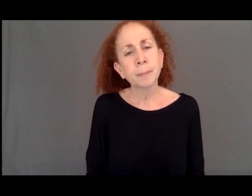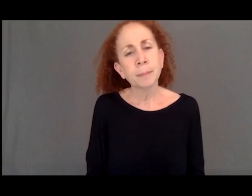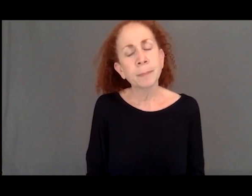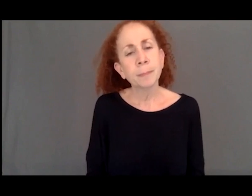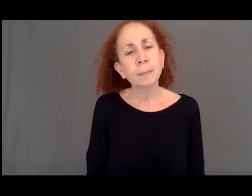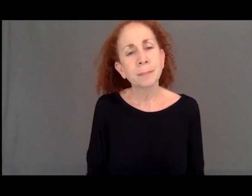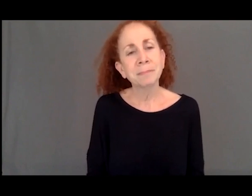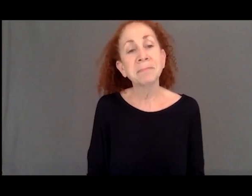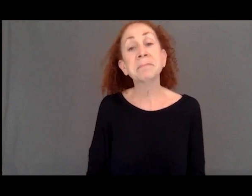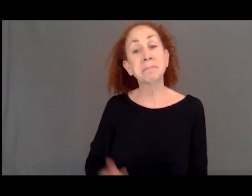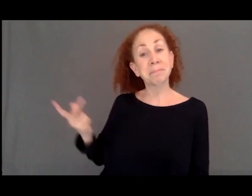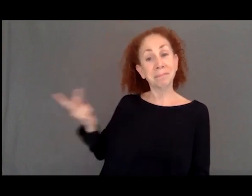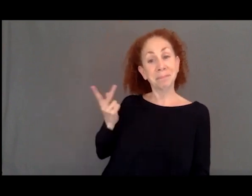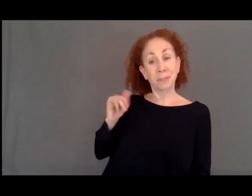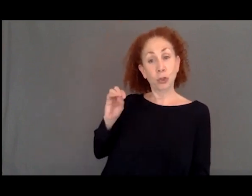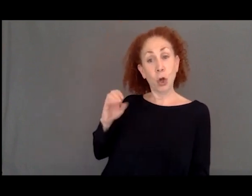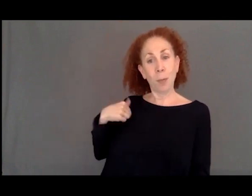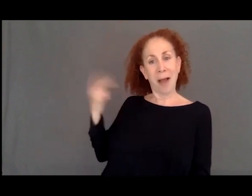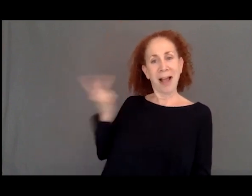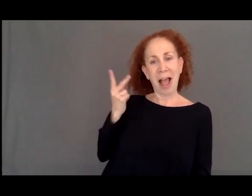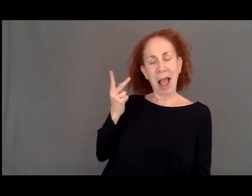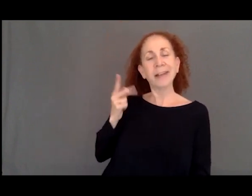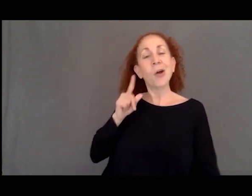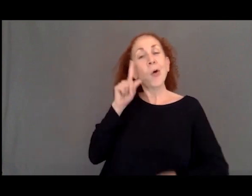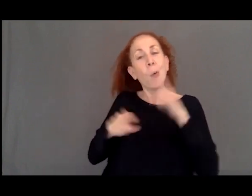So Jo and I have come up with a set of questions